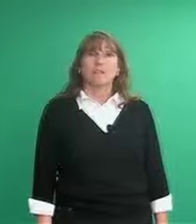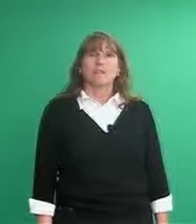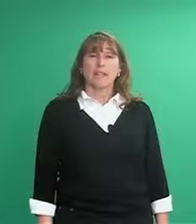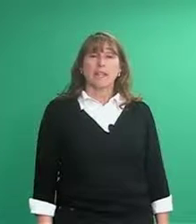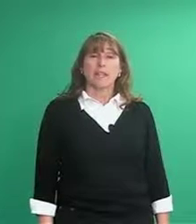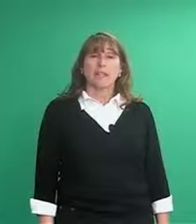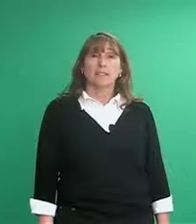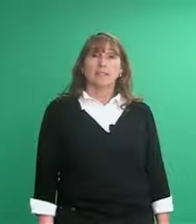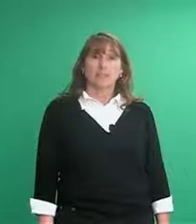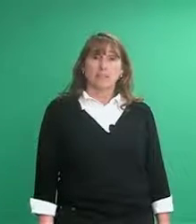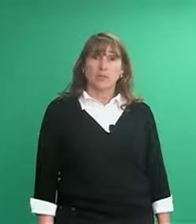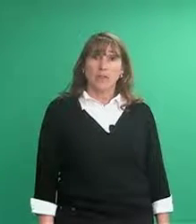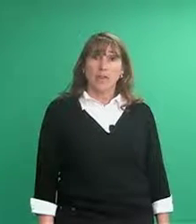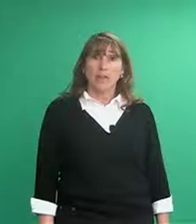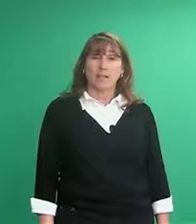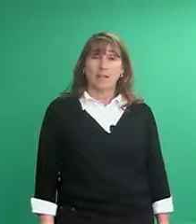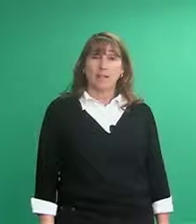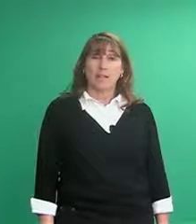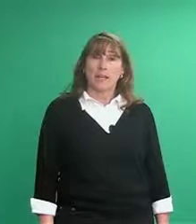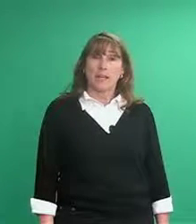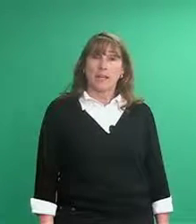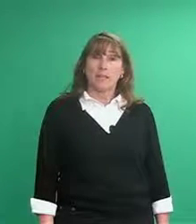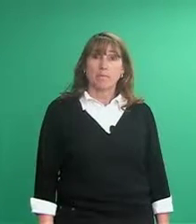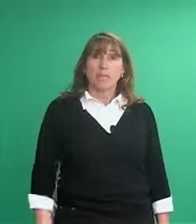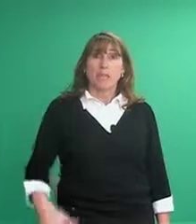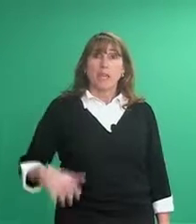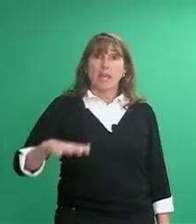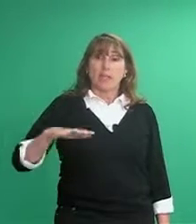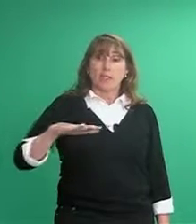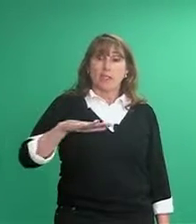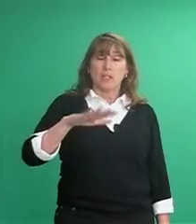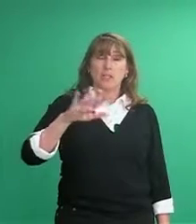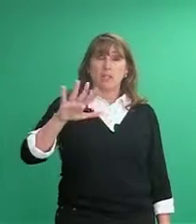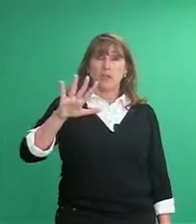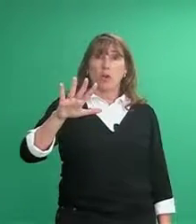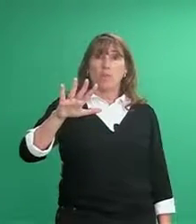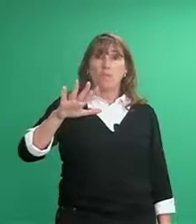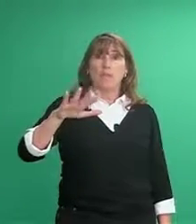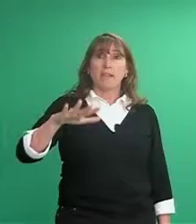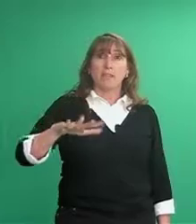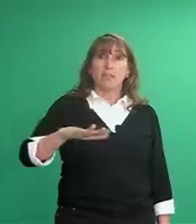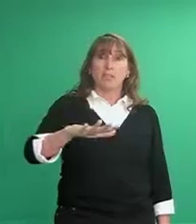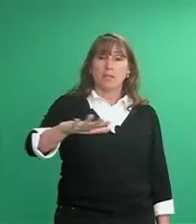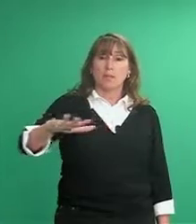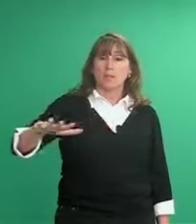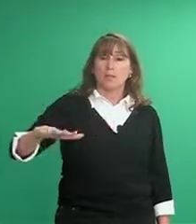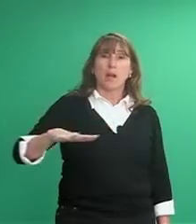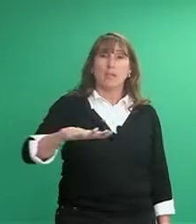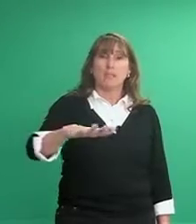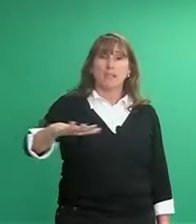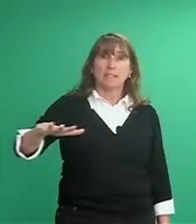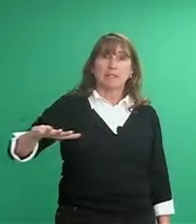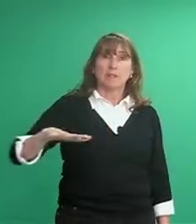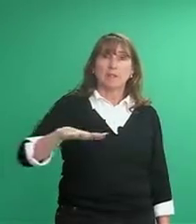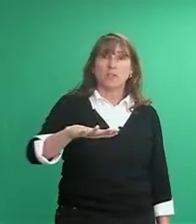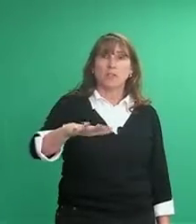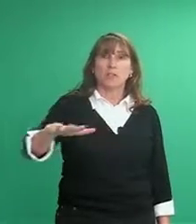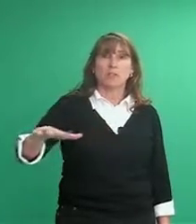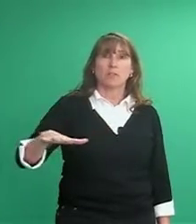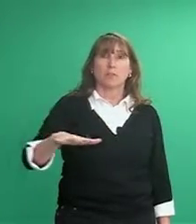the next sign as locale or area and it's with the open five handshape palms facing down and you circle it around